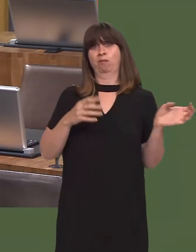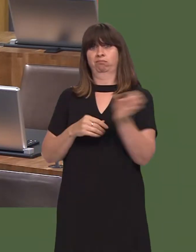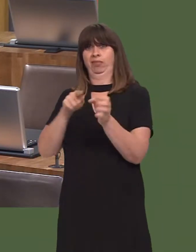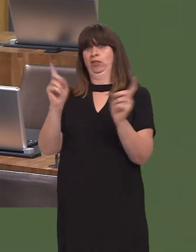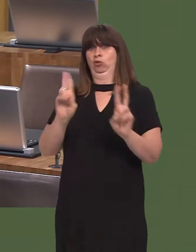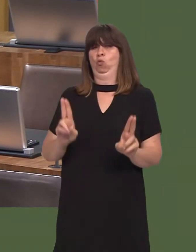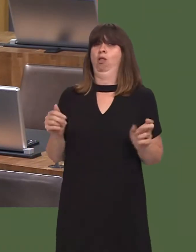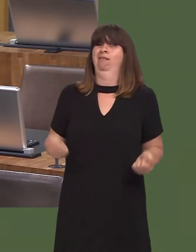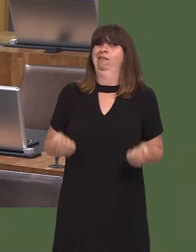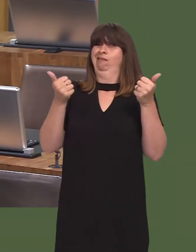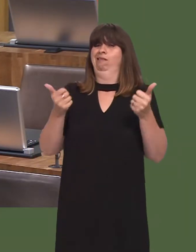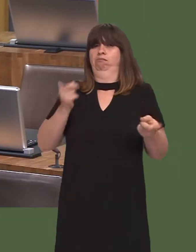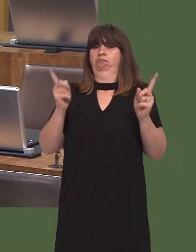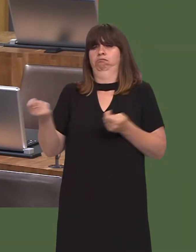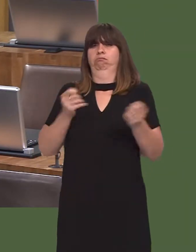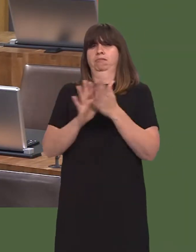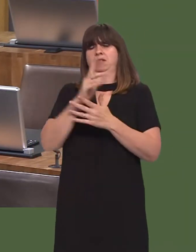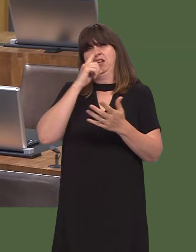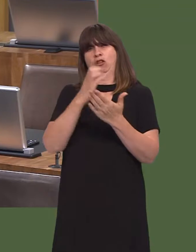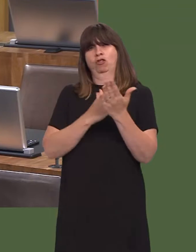leadership that is in place in the school now, they will be able to meet the challenges